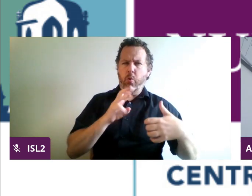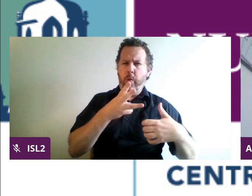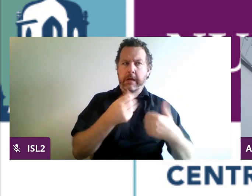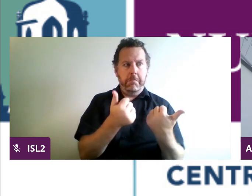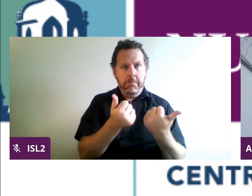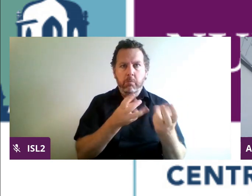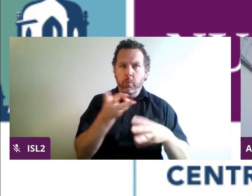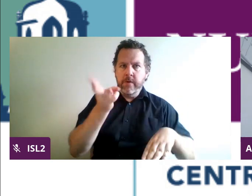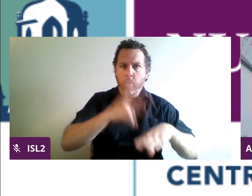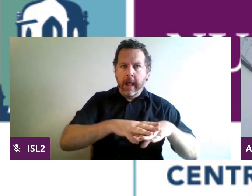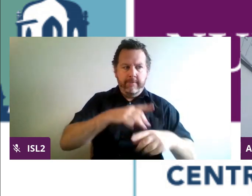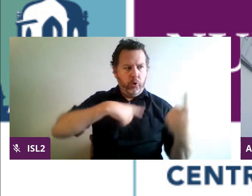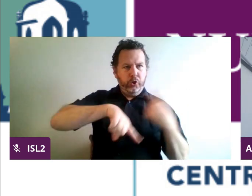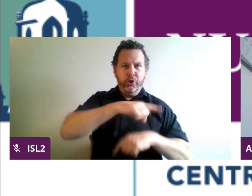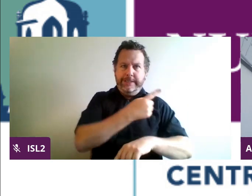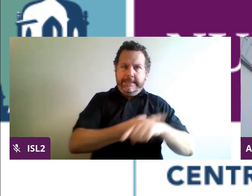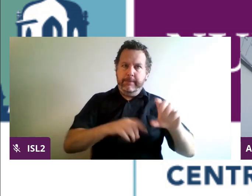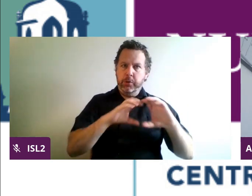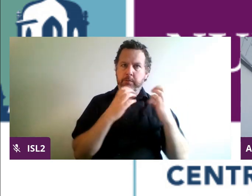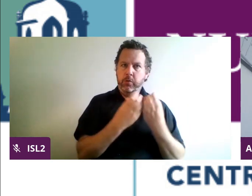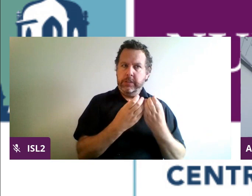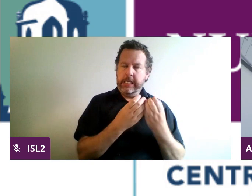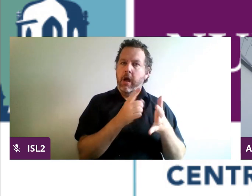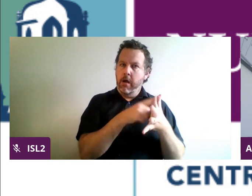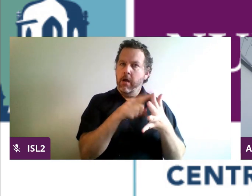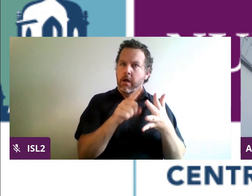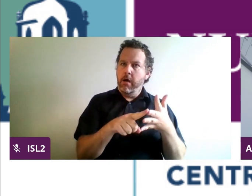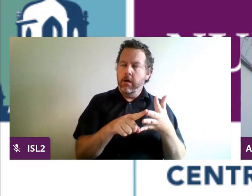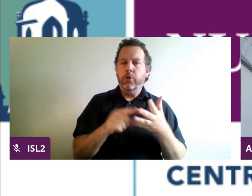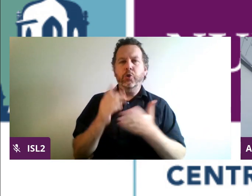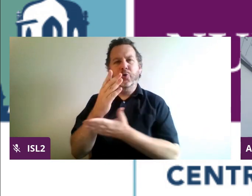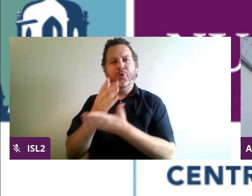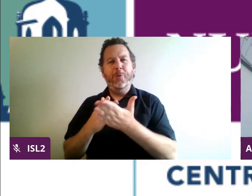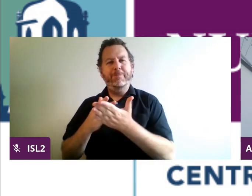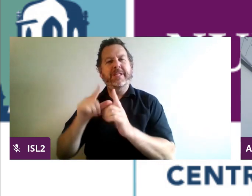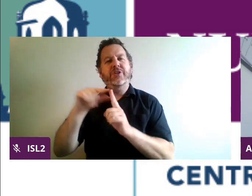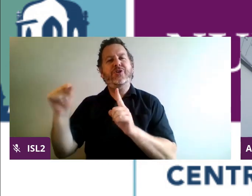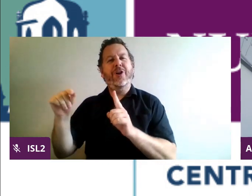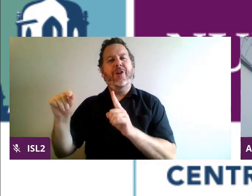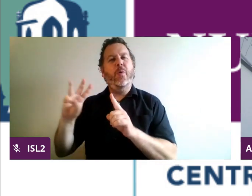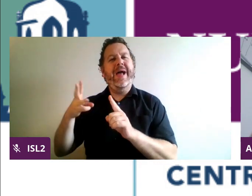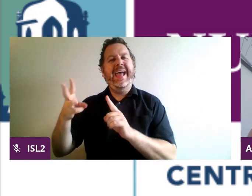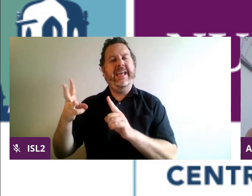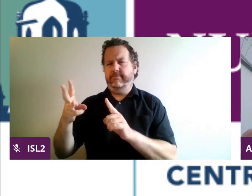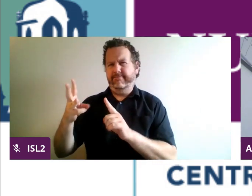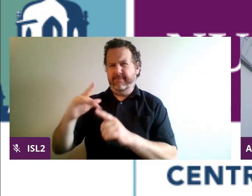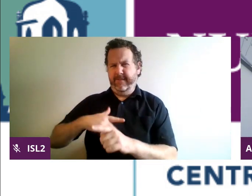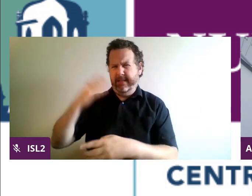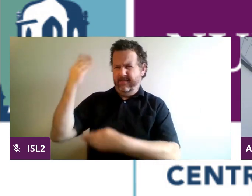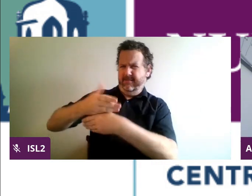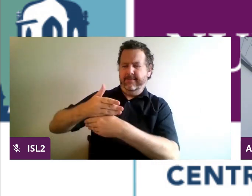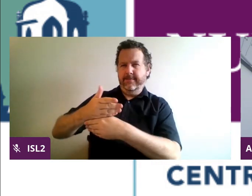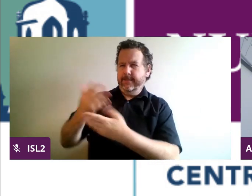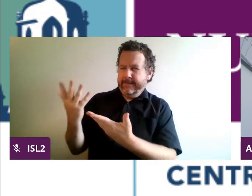for our disabled community members? And what solutions were exclusive? How can we foster and grow that?